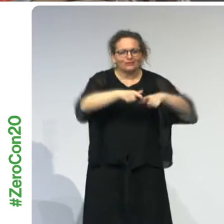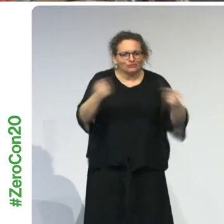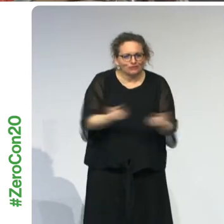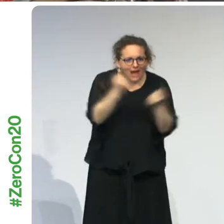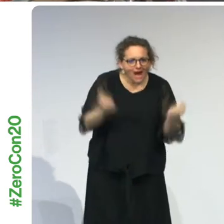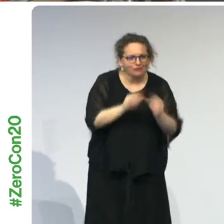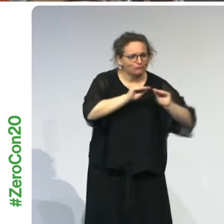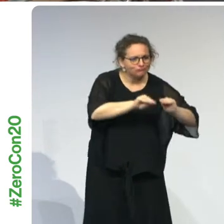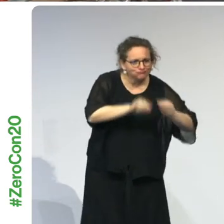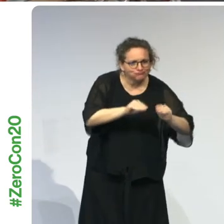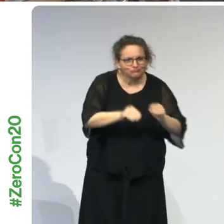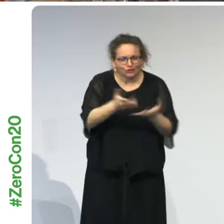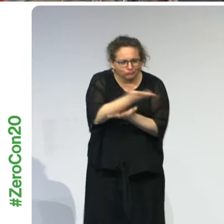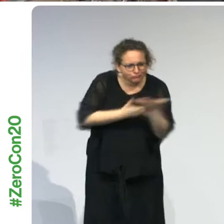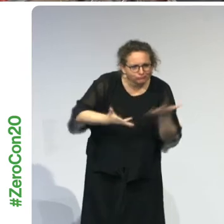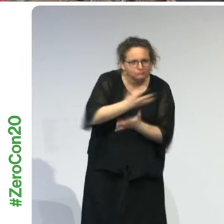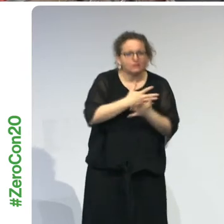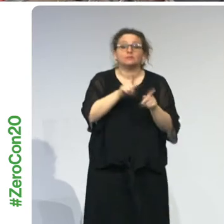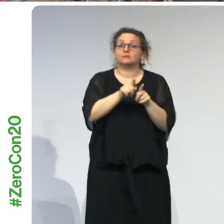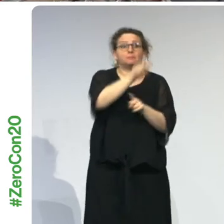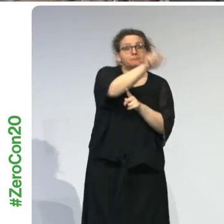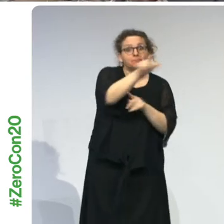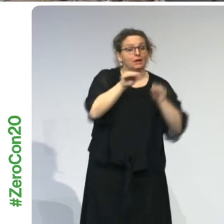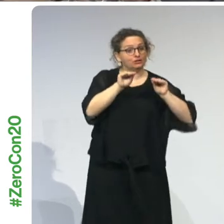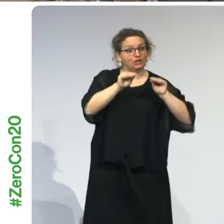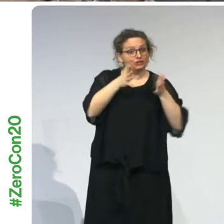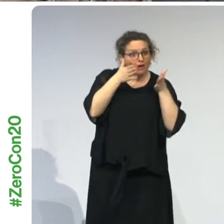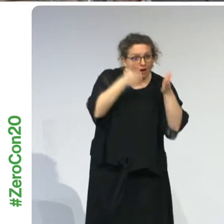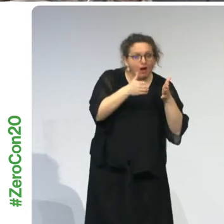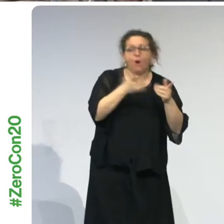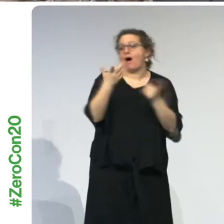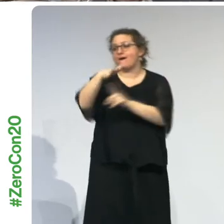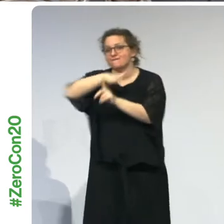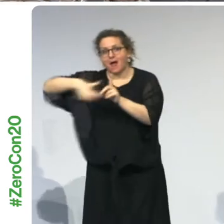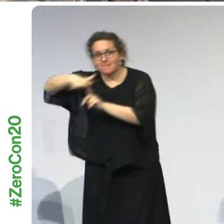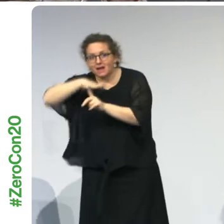camps supports children with disabilities and their families and offers training to relief workers.